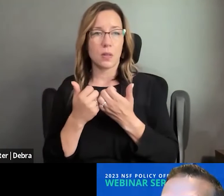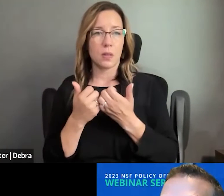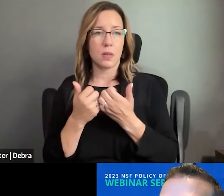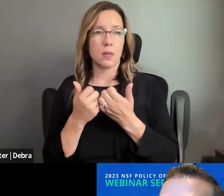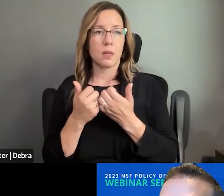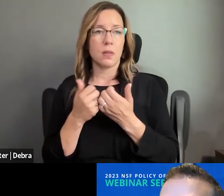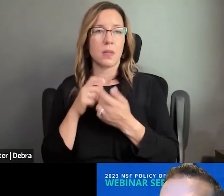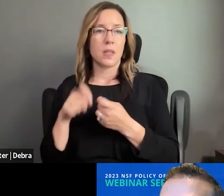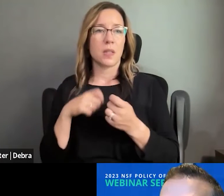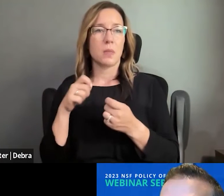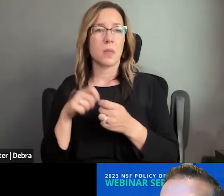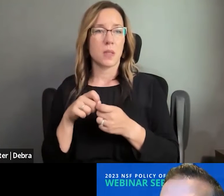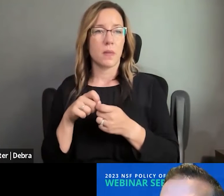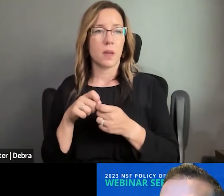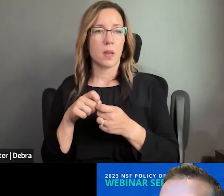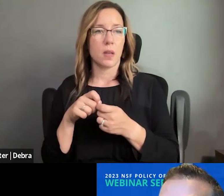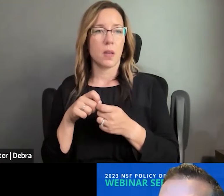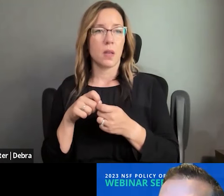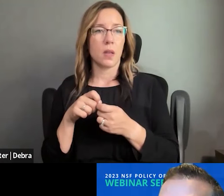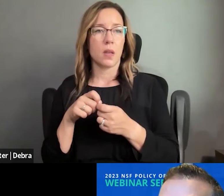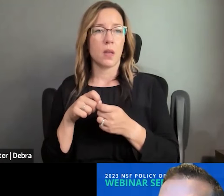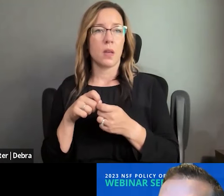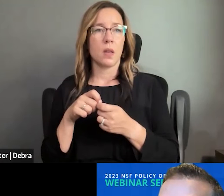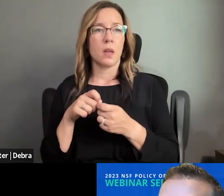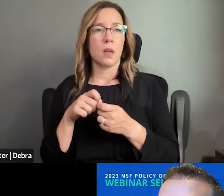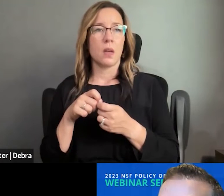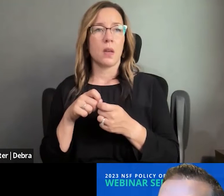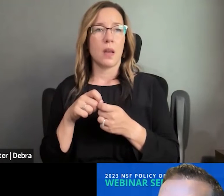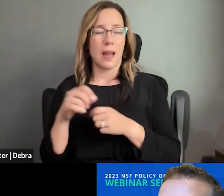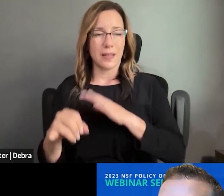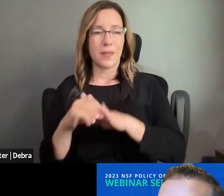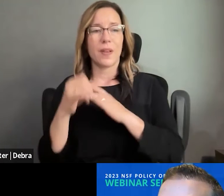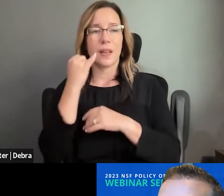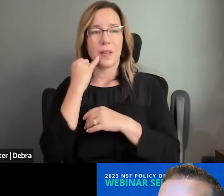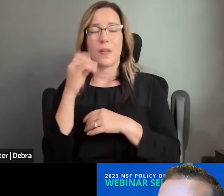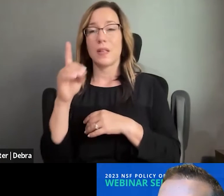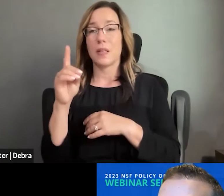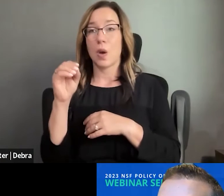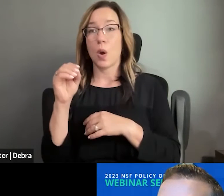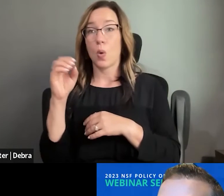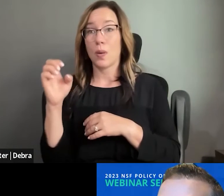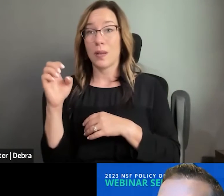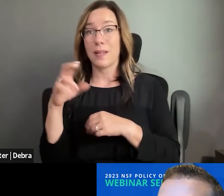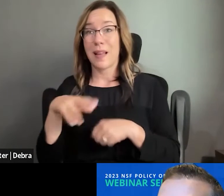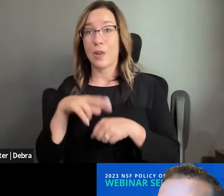identify that if it is DOE National Lab, which is an FFRDC,